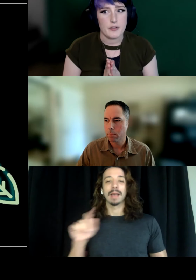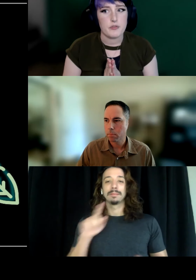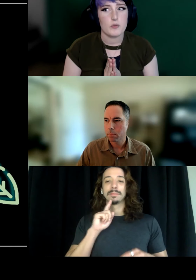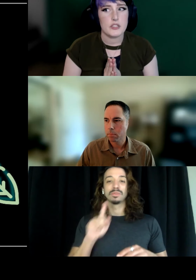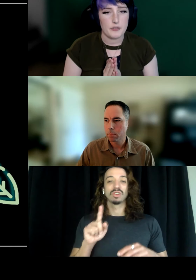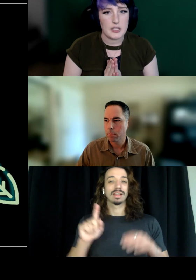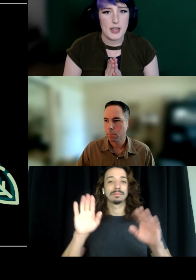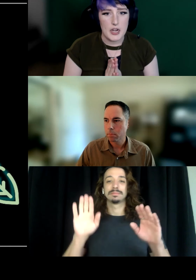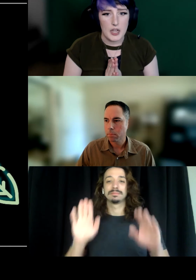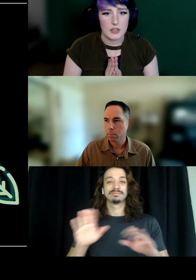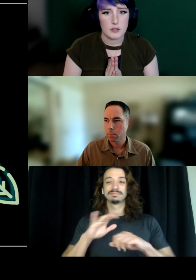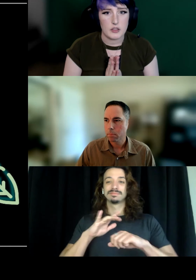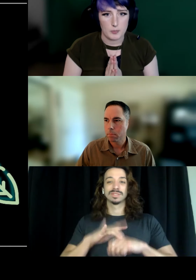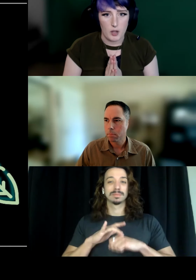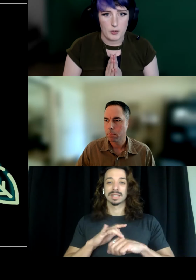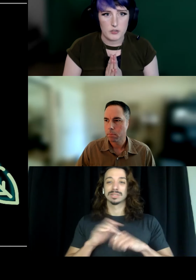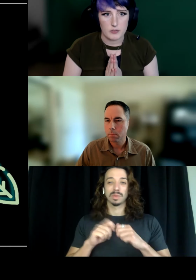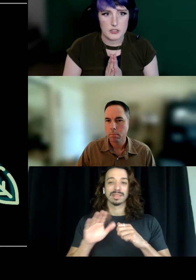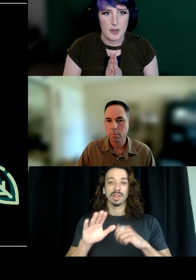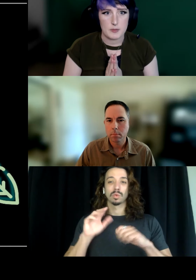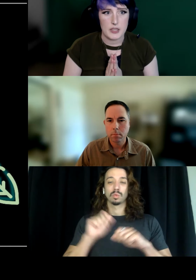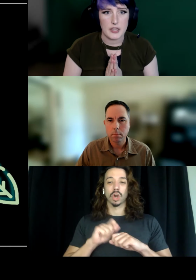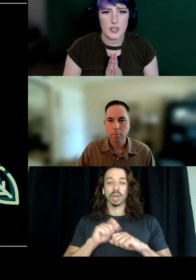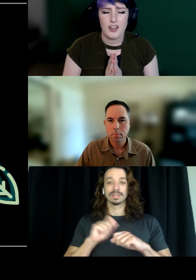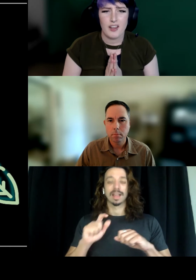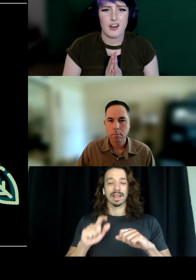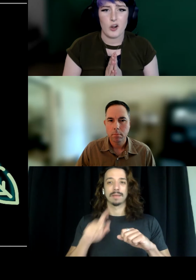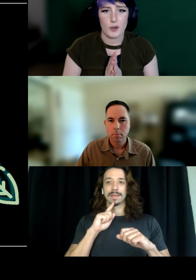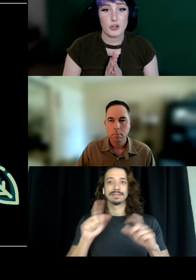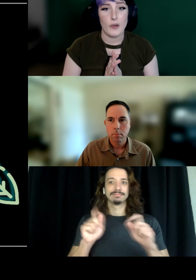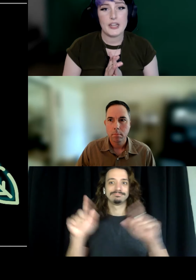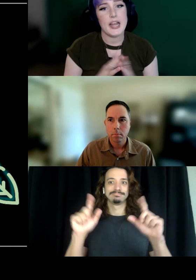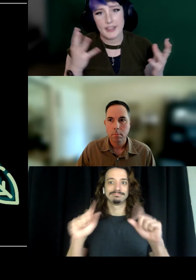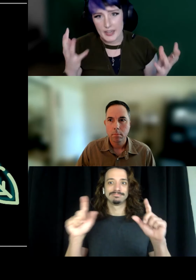I have definitely been on their blog post several times being like "I don't know what I'm doing" and